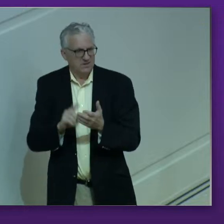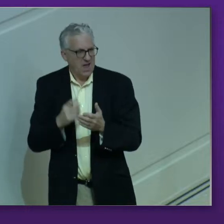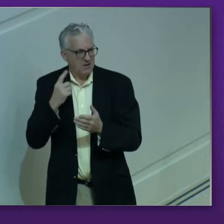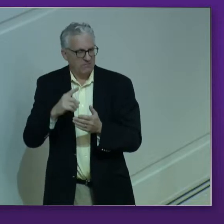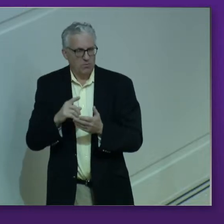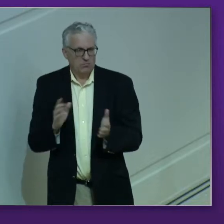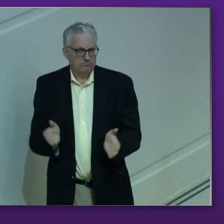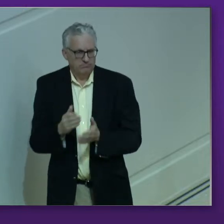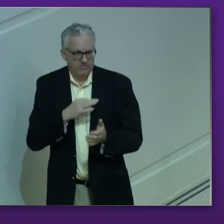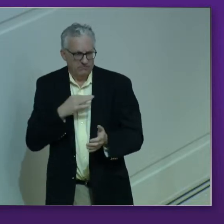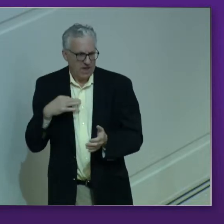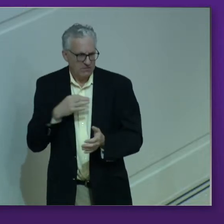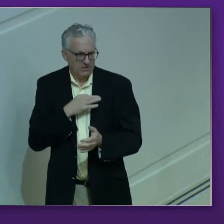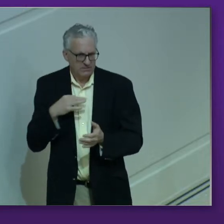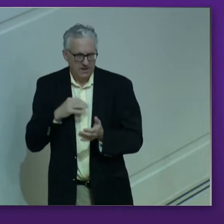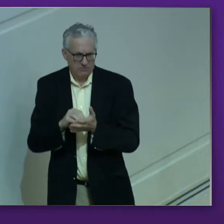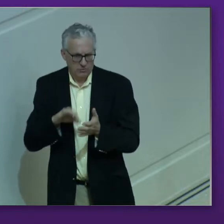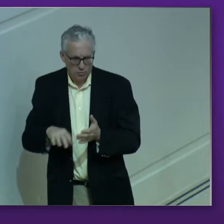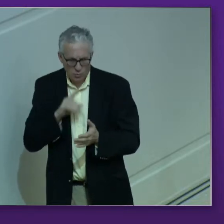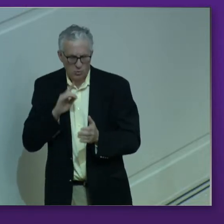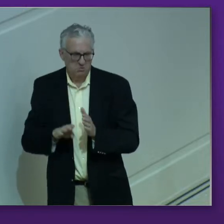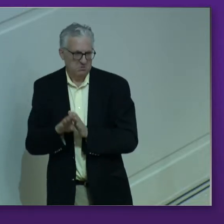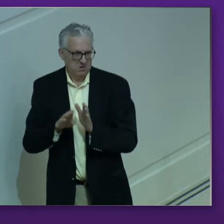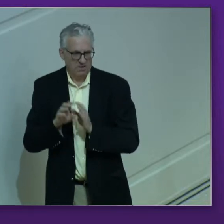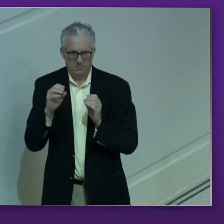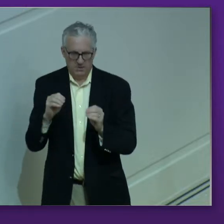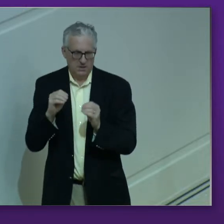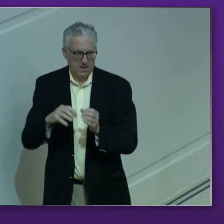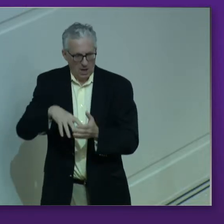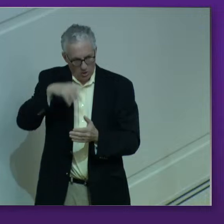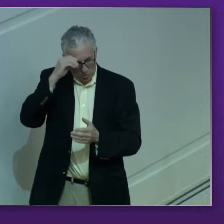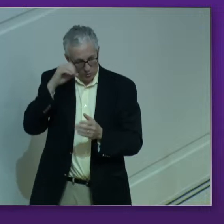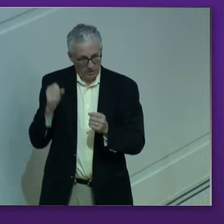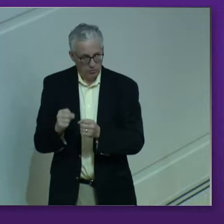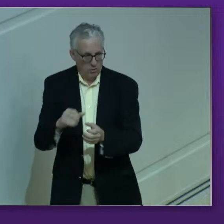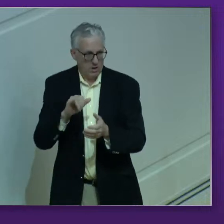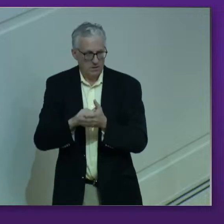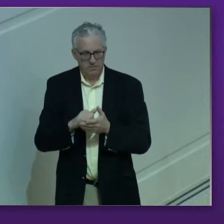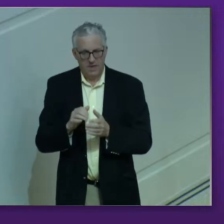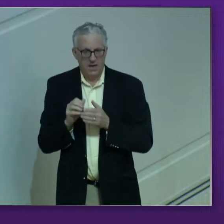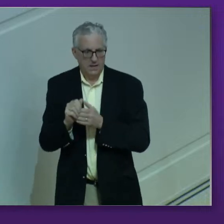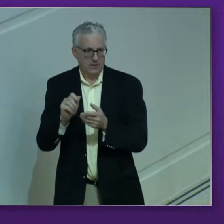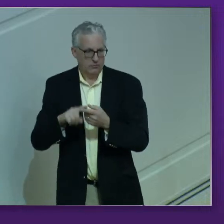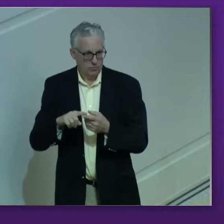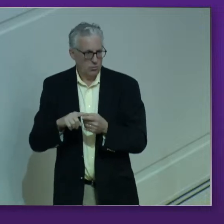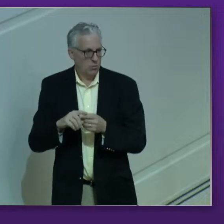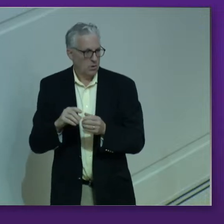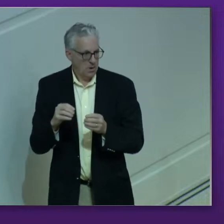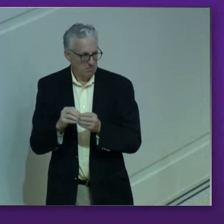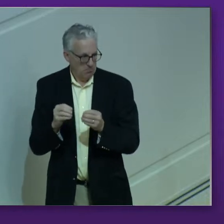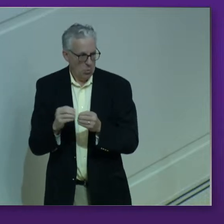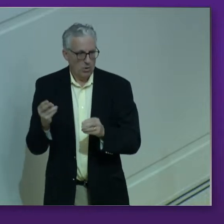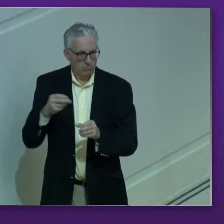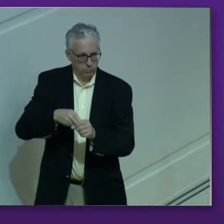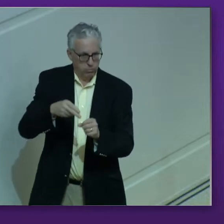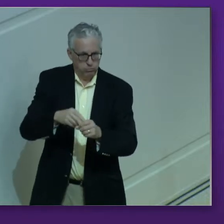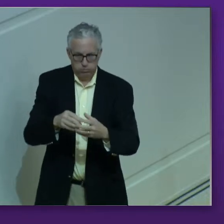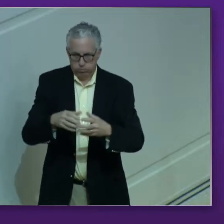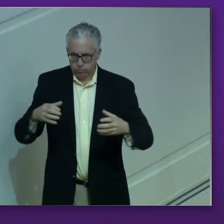FOUNDATION INNOVATION GRANT